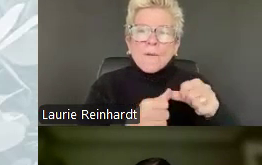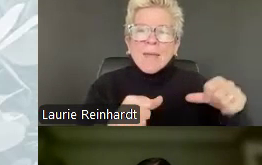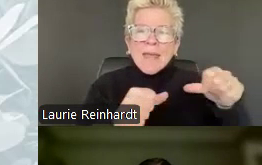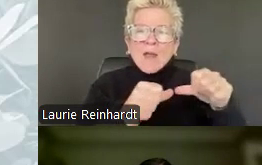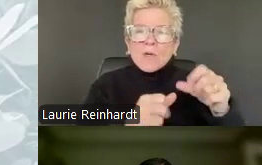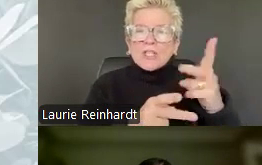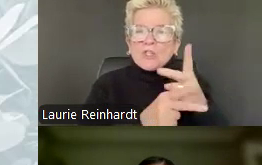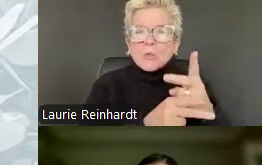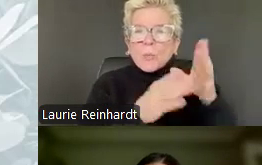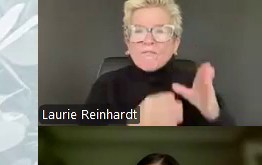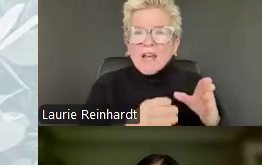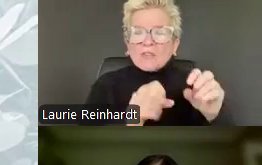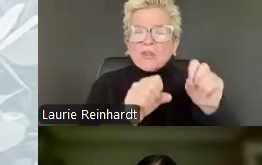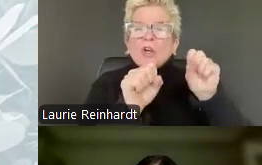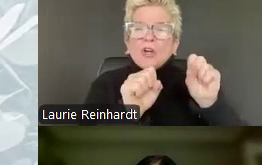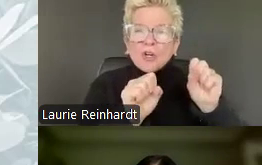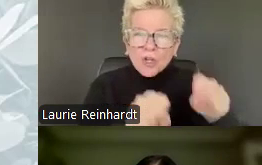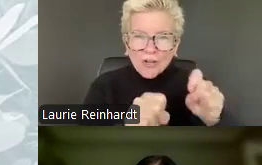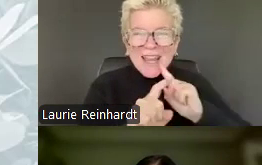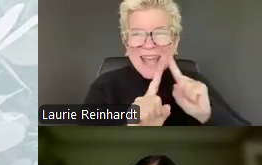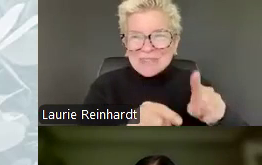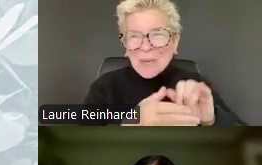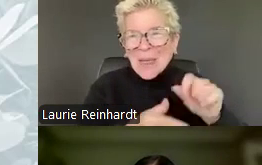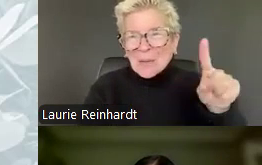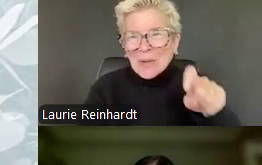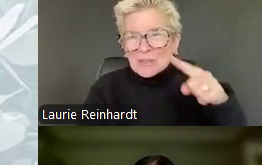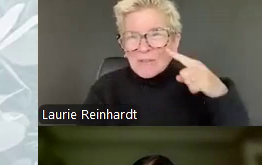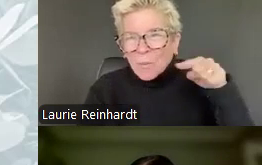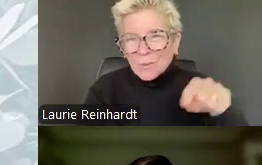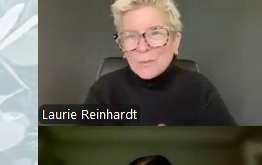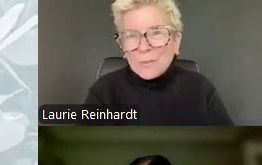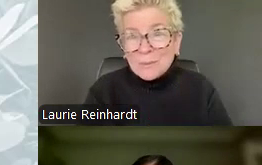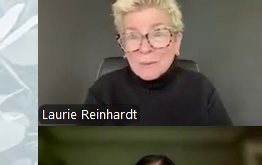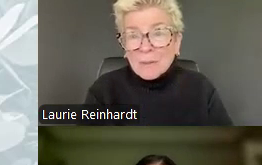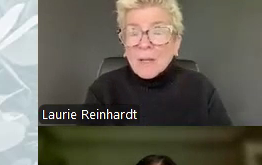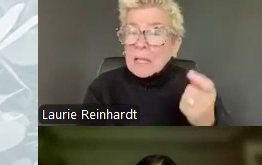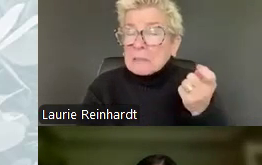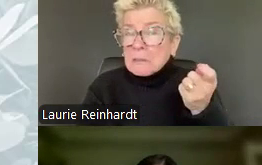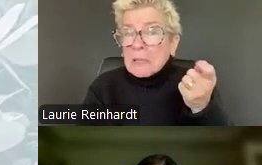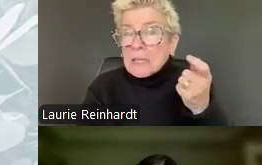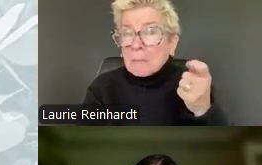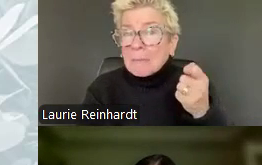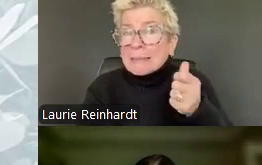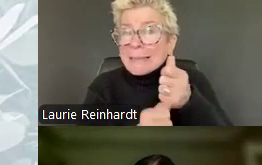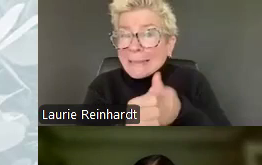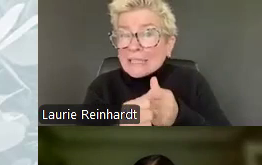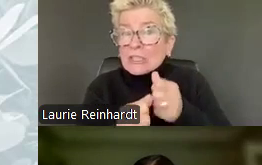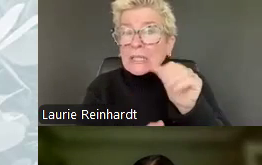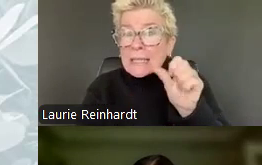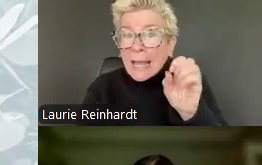would be able to answer that question for you. It is a little bit of a case by case scenario,